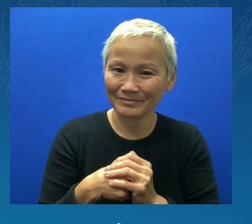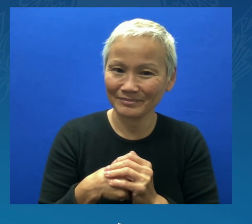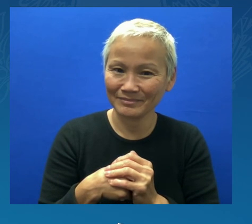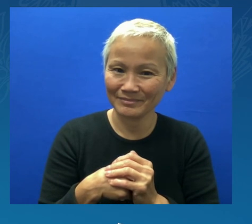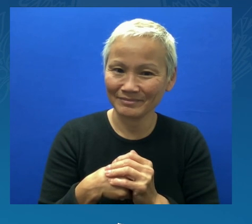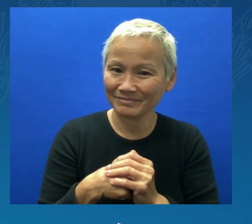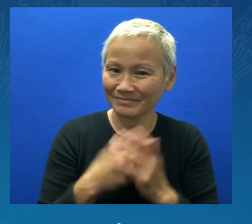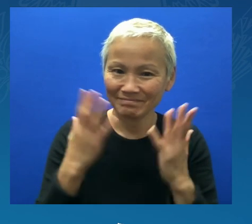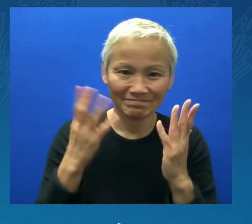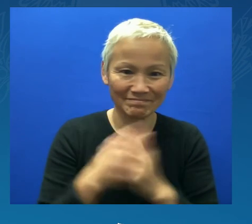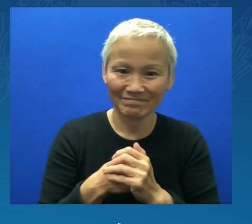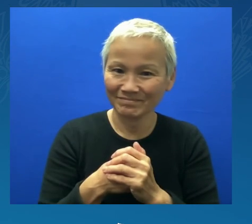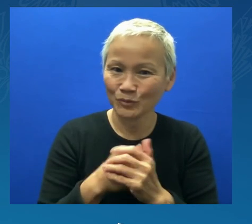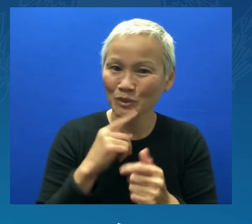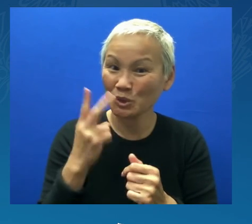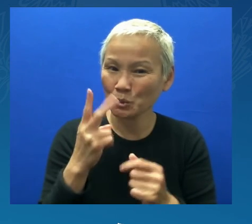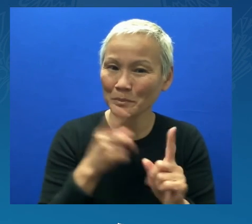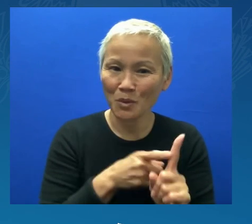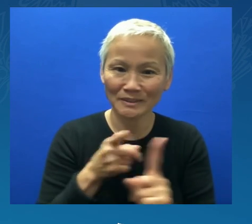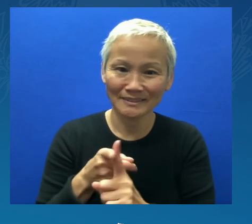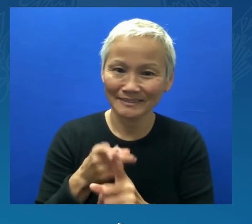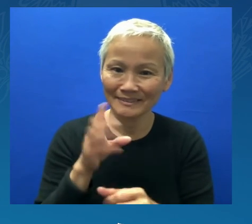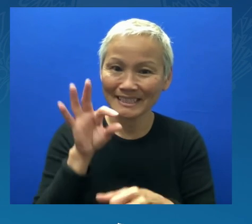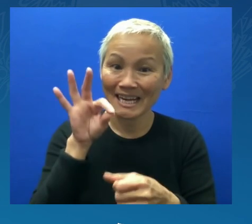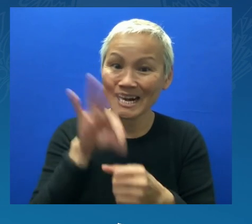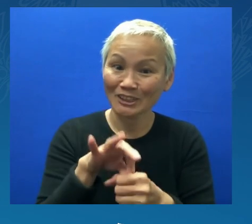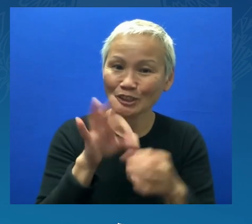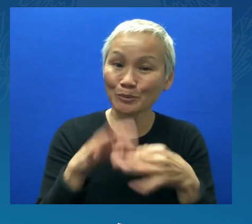One, elections matter. This is not a political event, but elections matter.